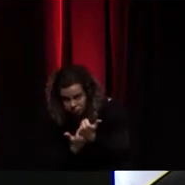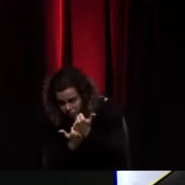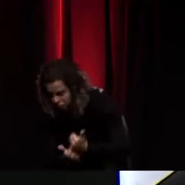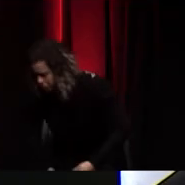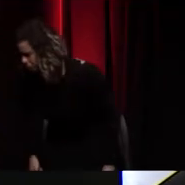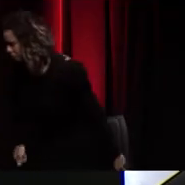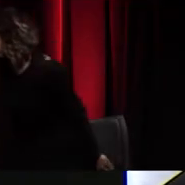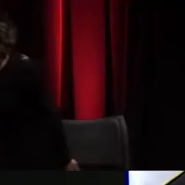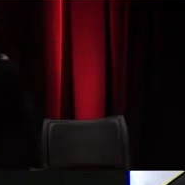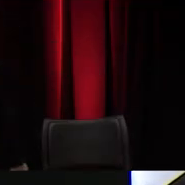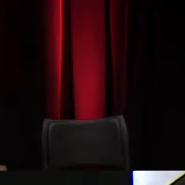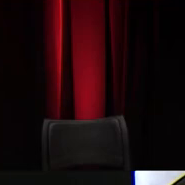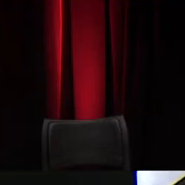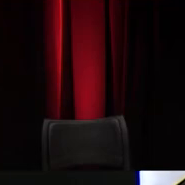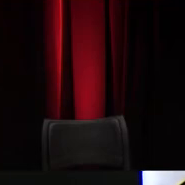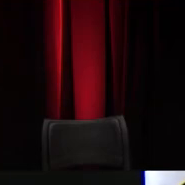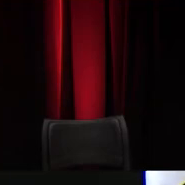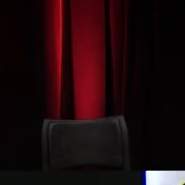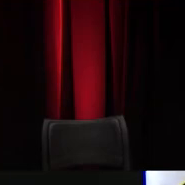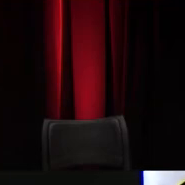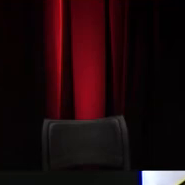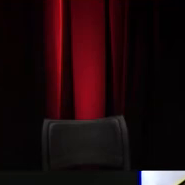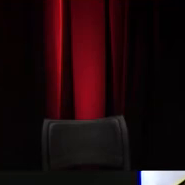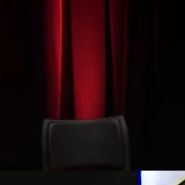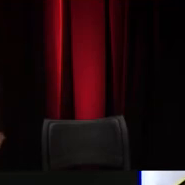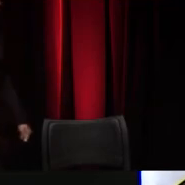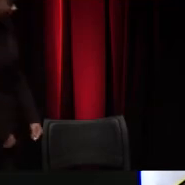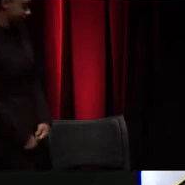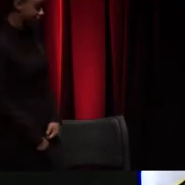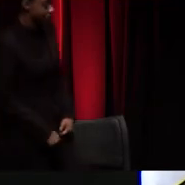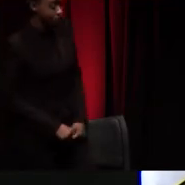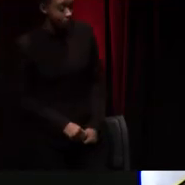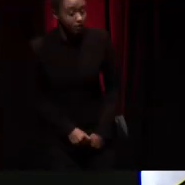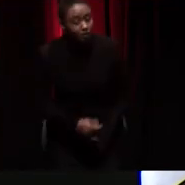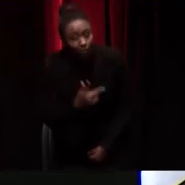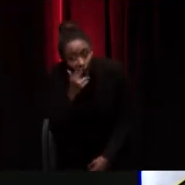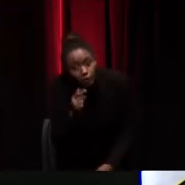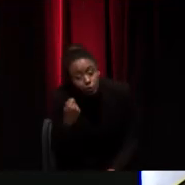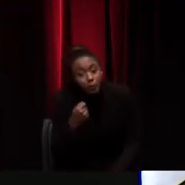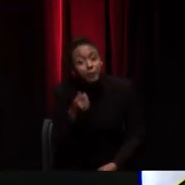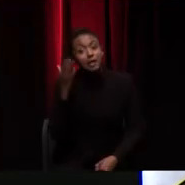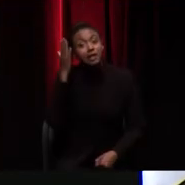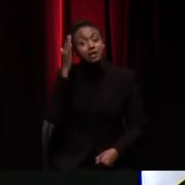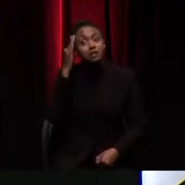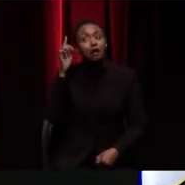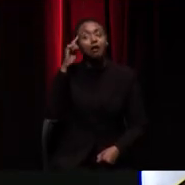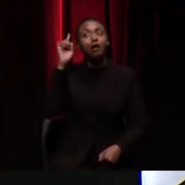I think we need to remember there are different types of journalism. The noble